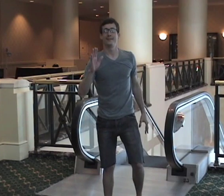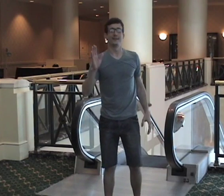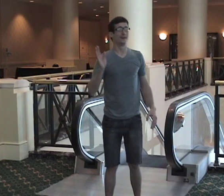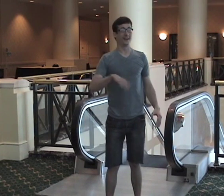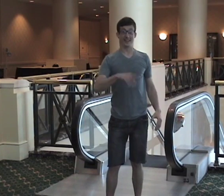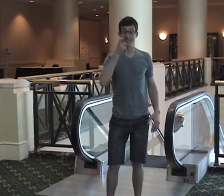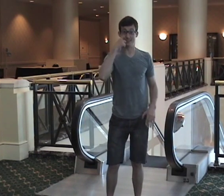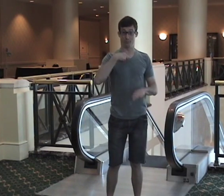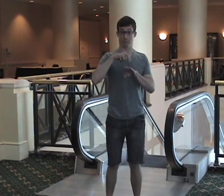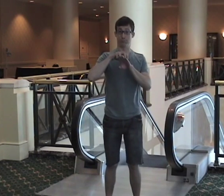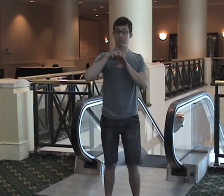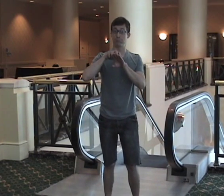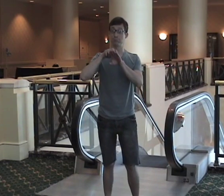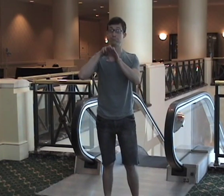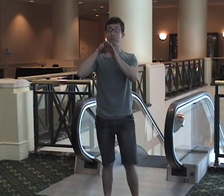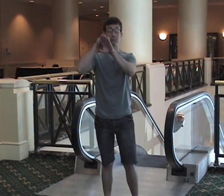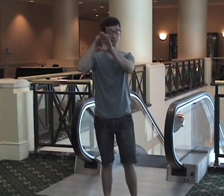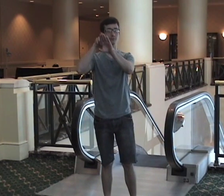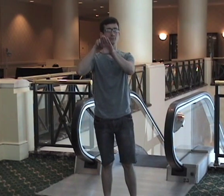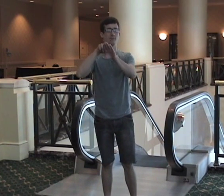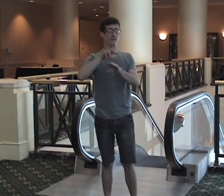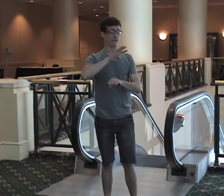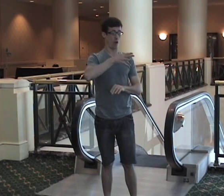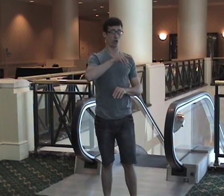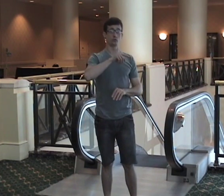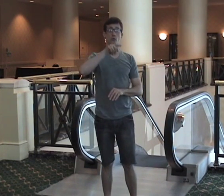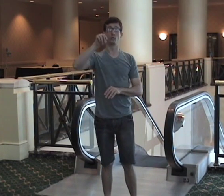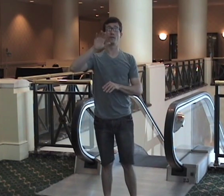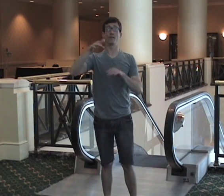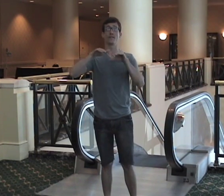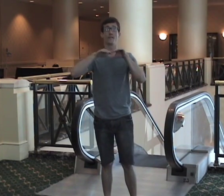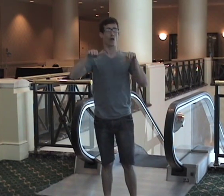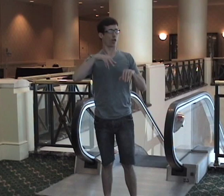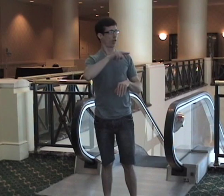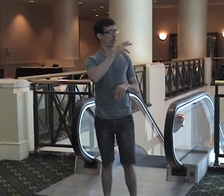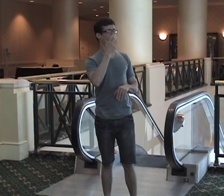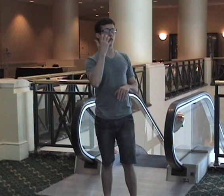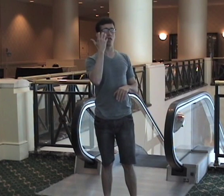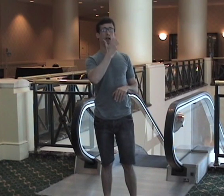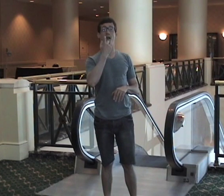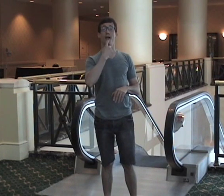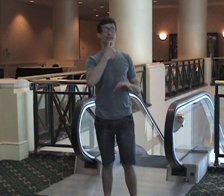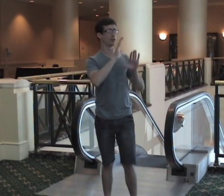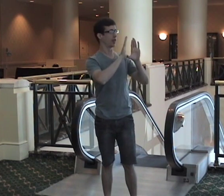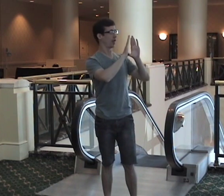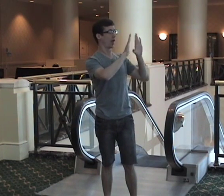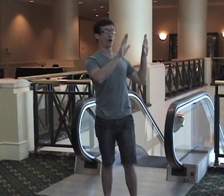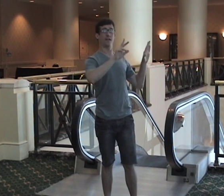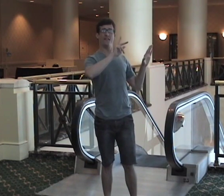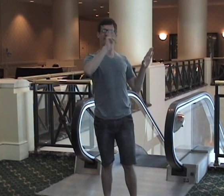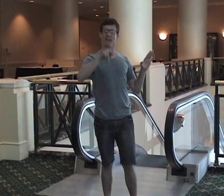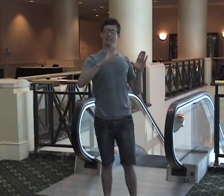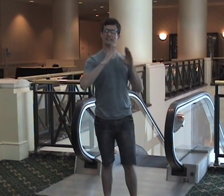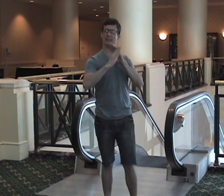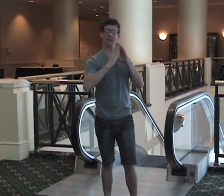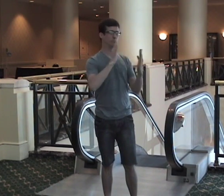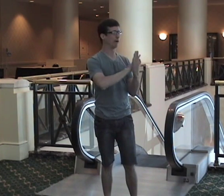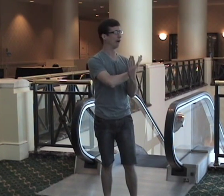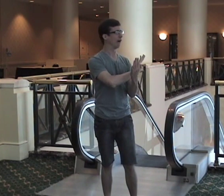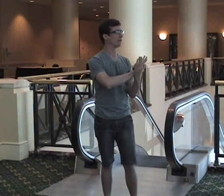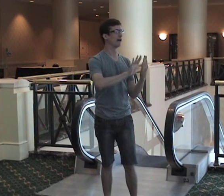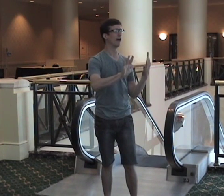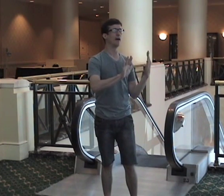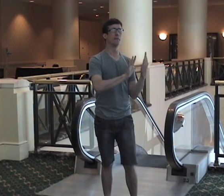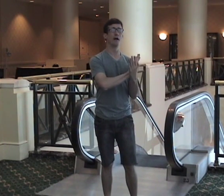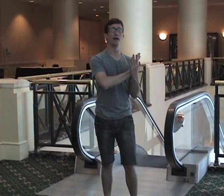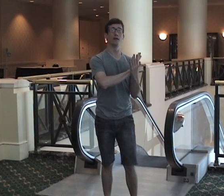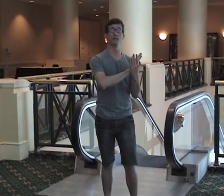That was an amazing view! There's a huge wall of glass dividing the hotel from busy downtown Philadelphia!